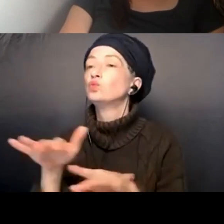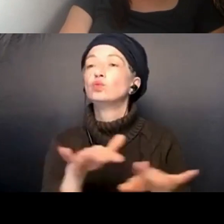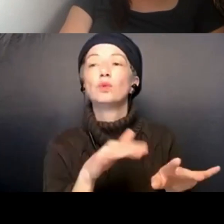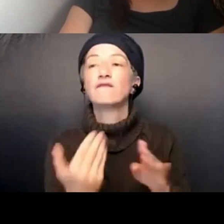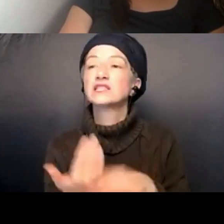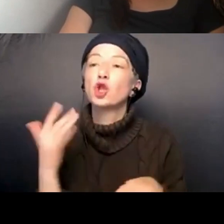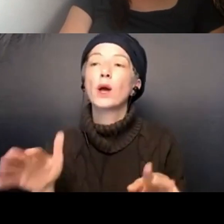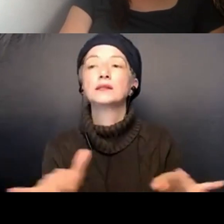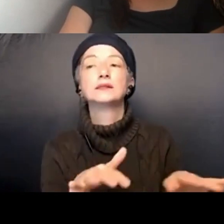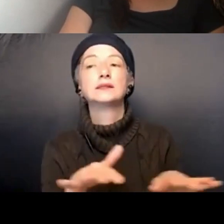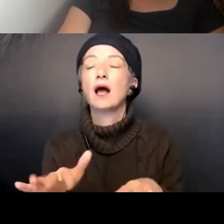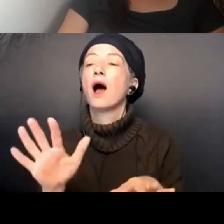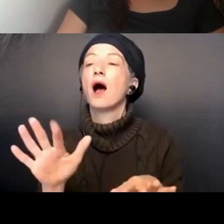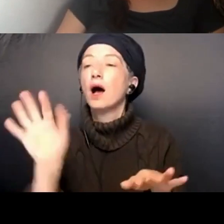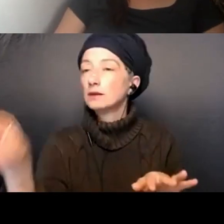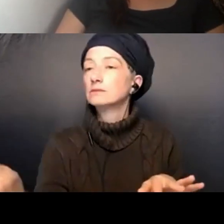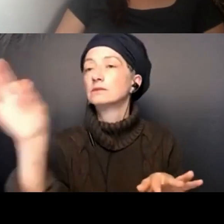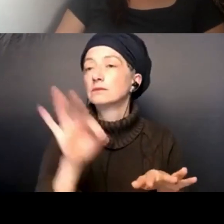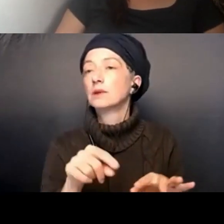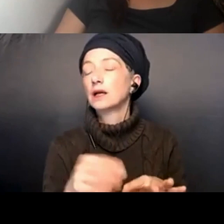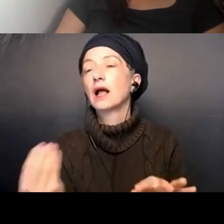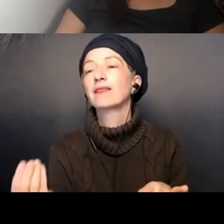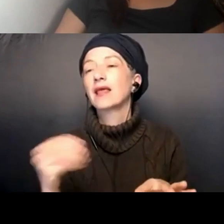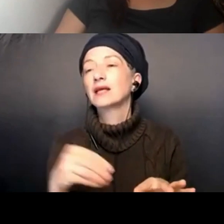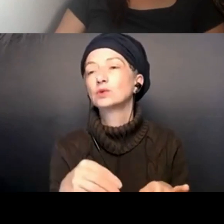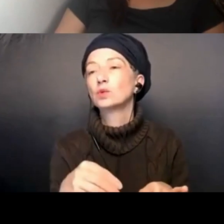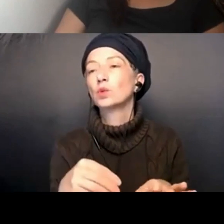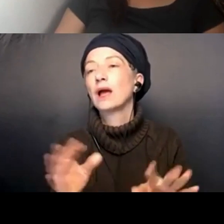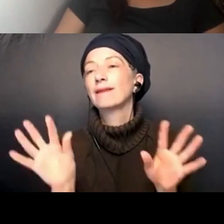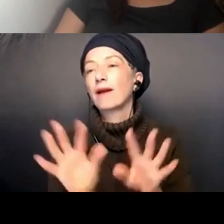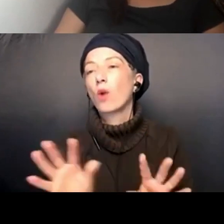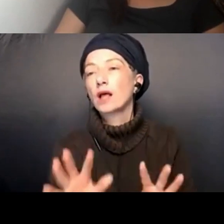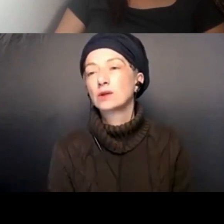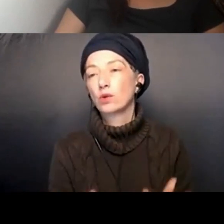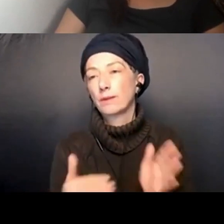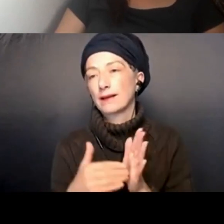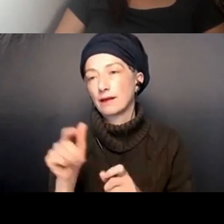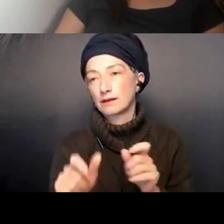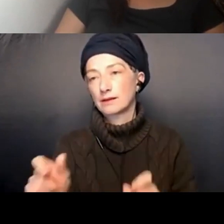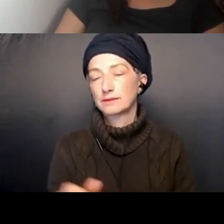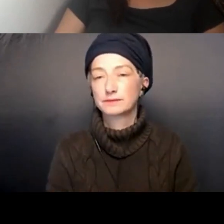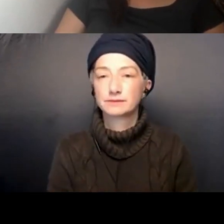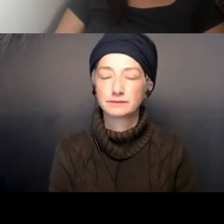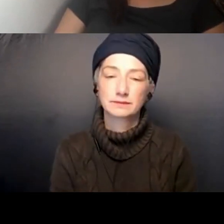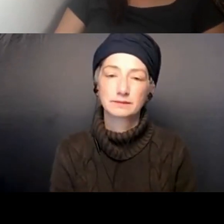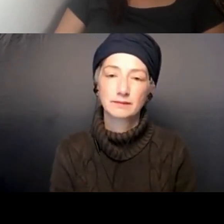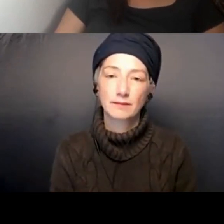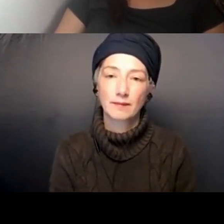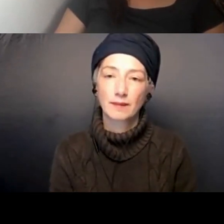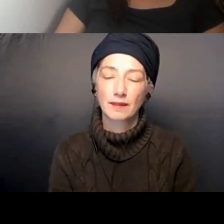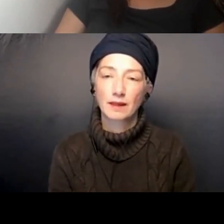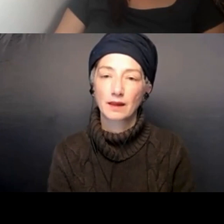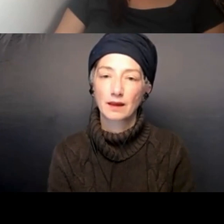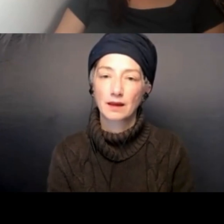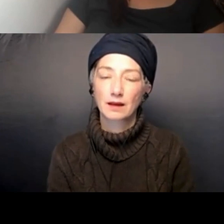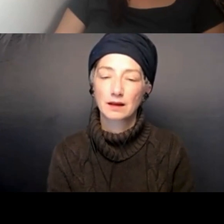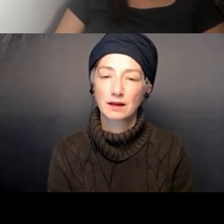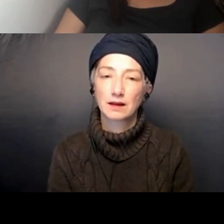embellish their productions with some non-disabled people. And those are like the main avenues to working in that fields.